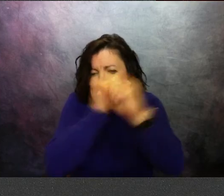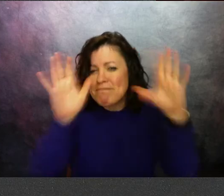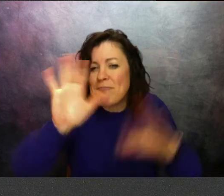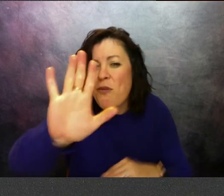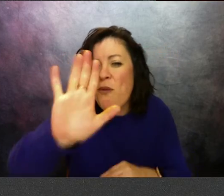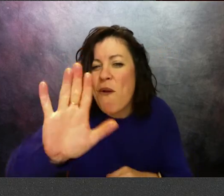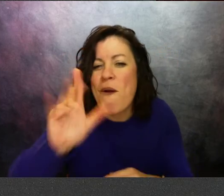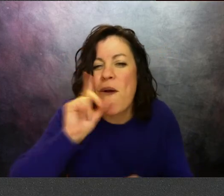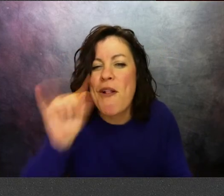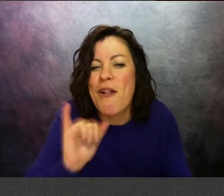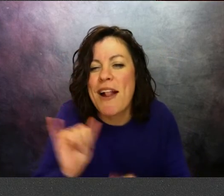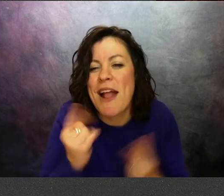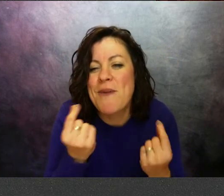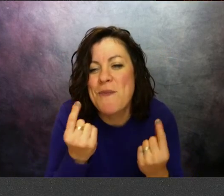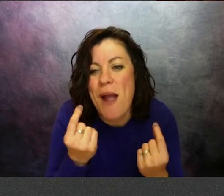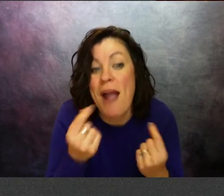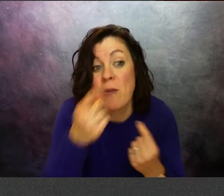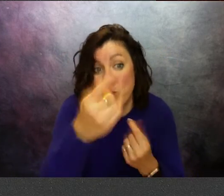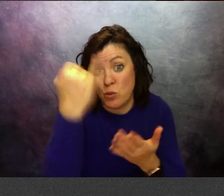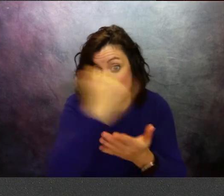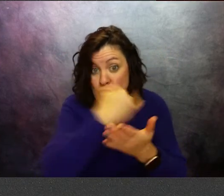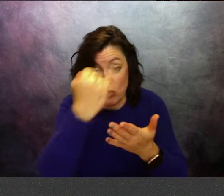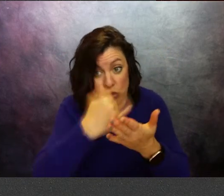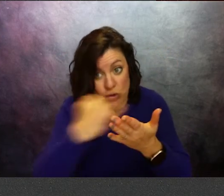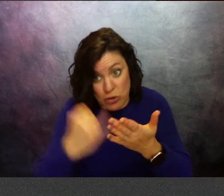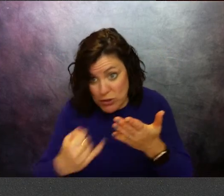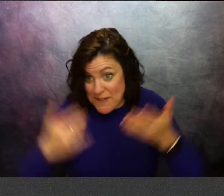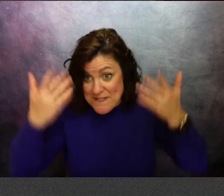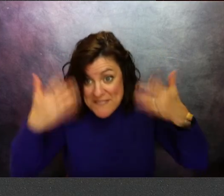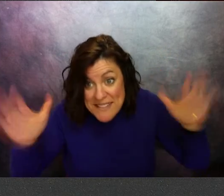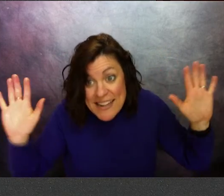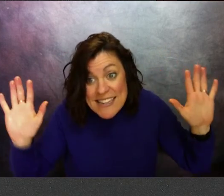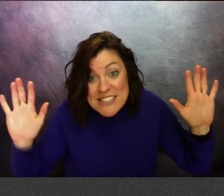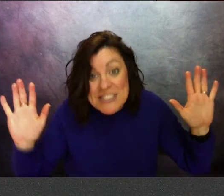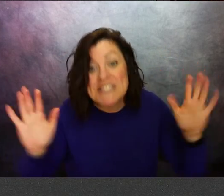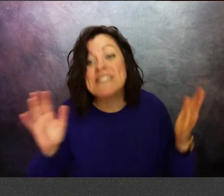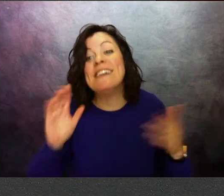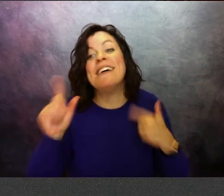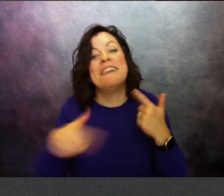And when you're done drawing all the things in your room, then if you want to,